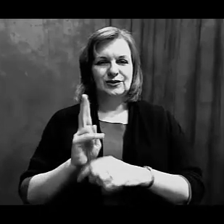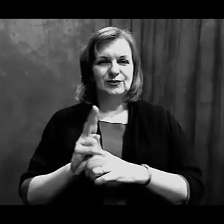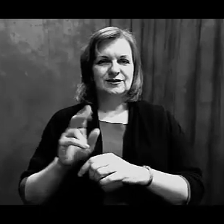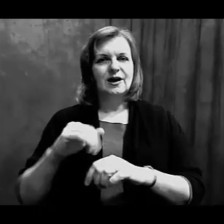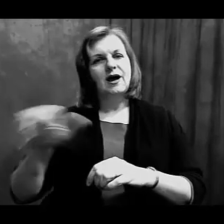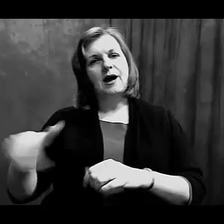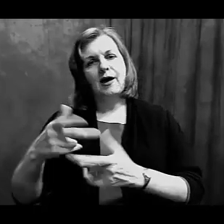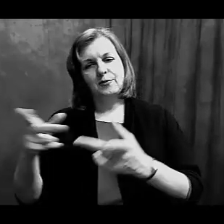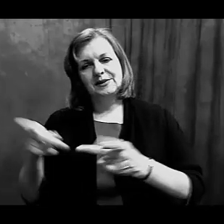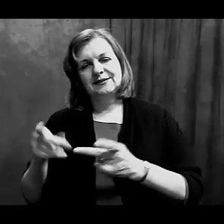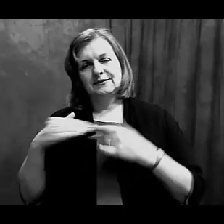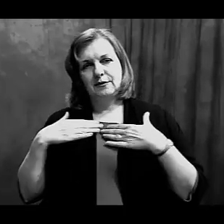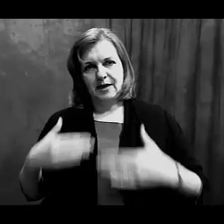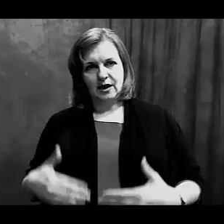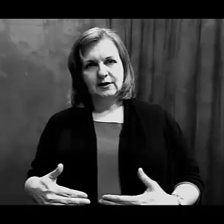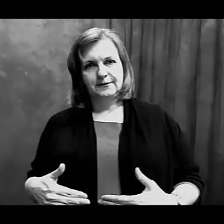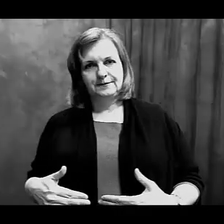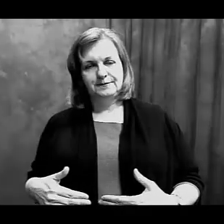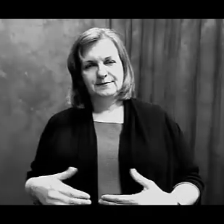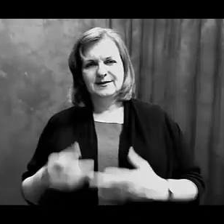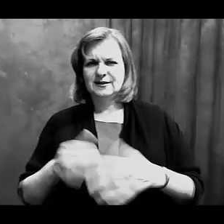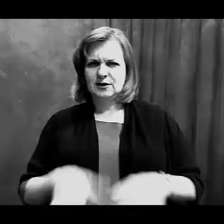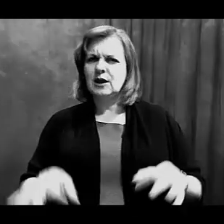that are going to be used throughout your body